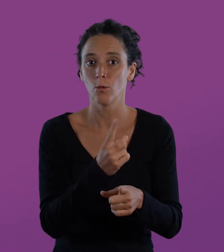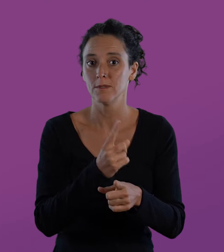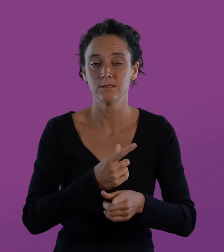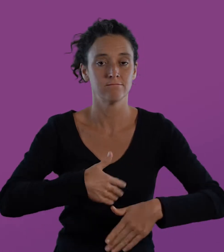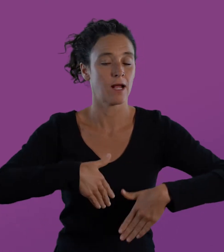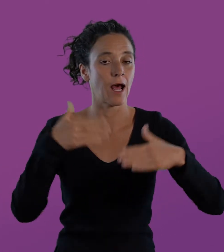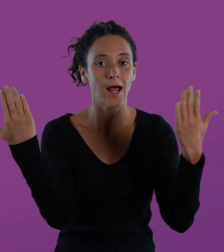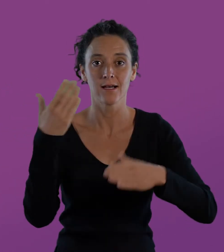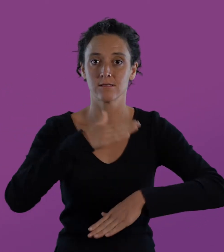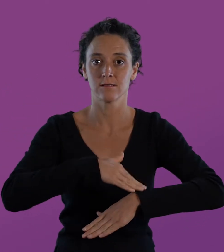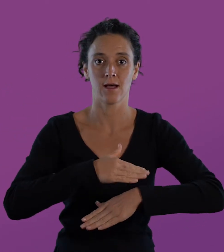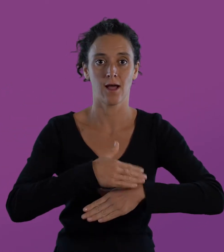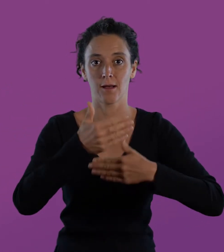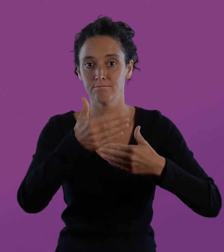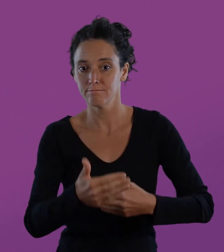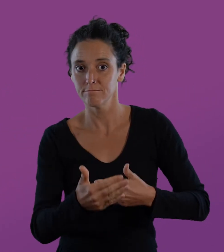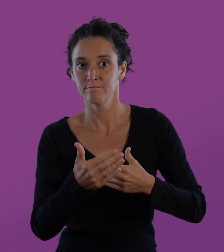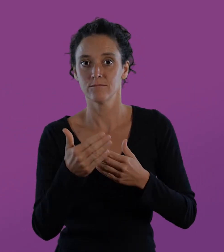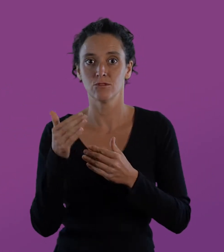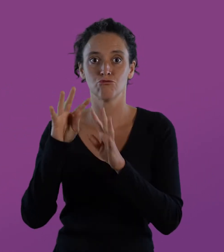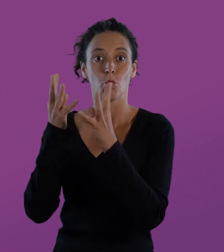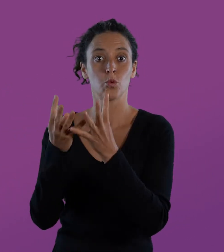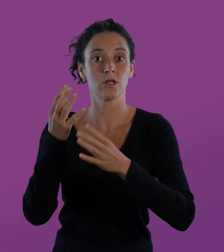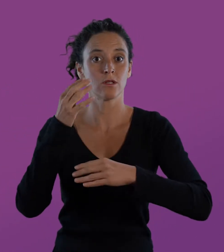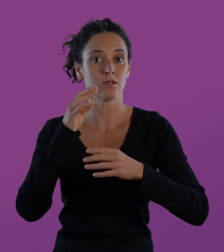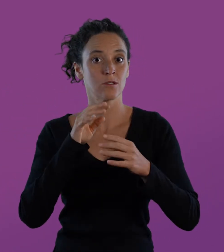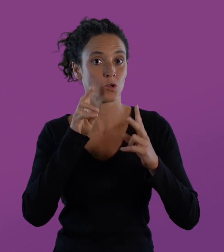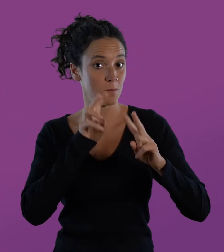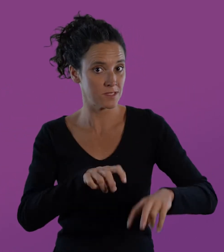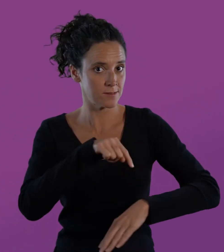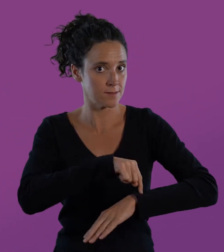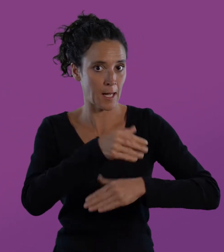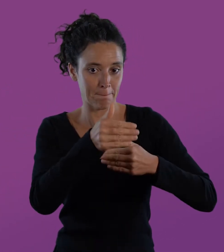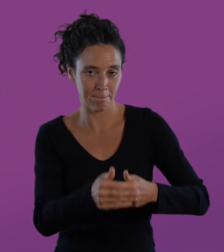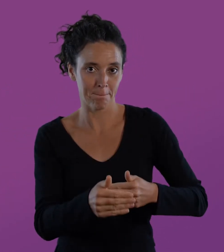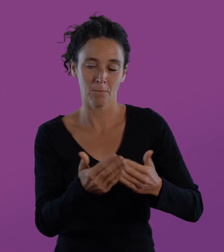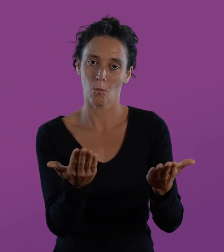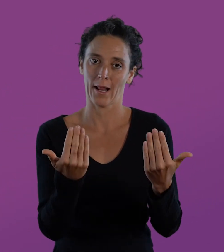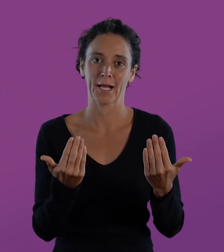We welcome any comments at any stage during the life of the Royal Commission.